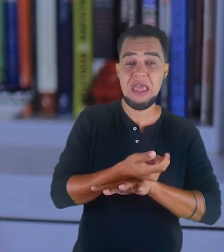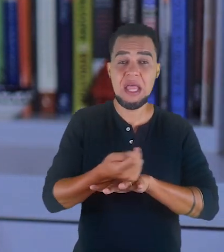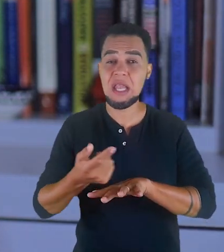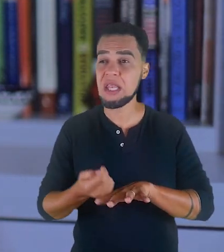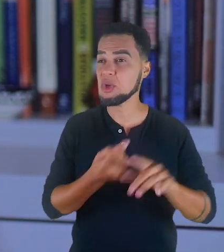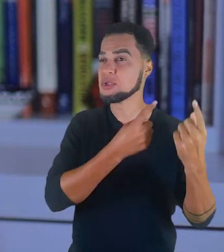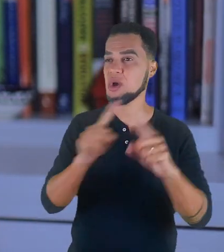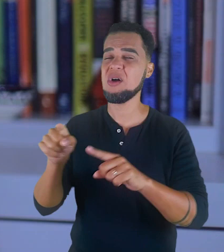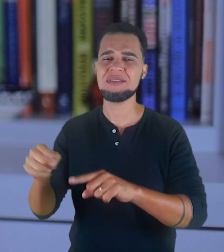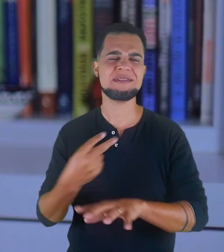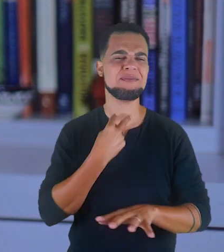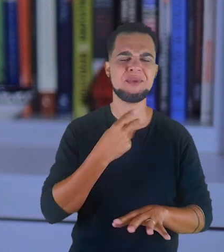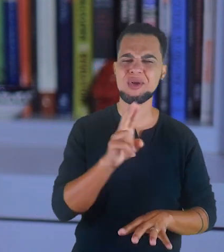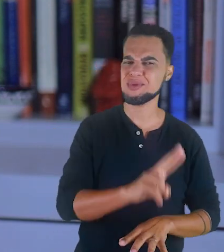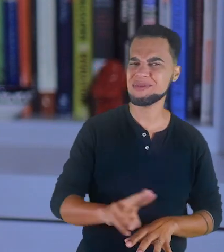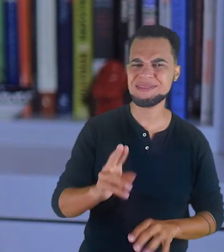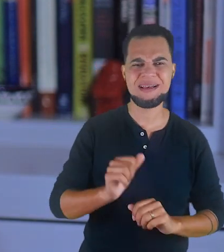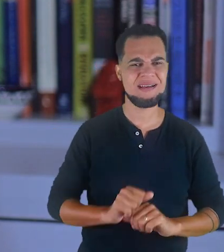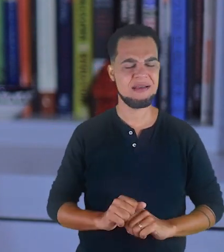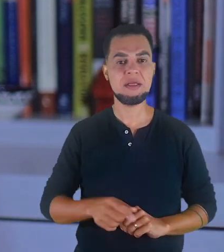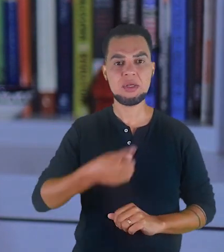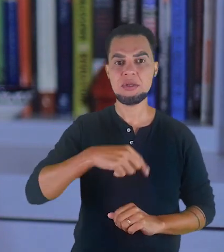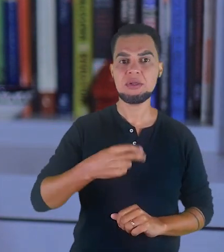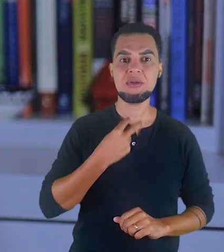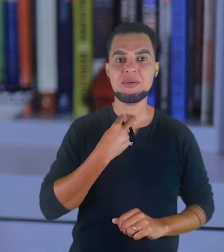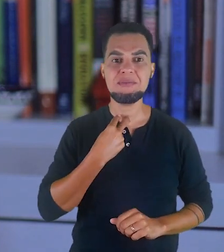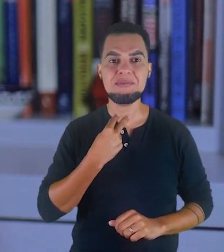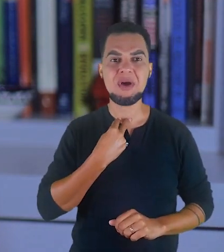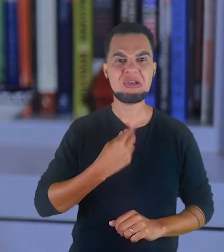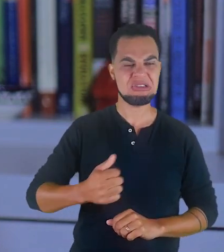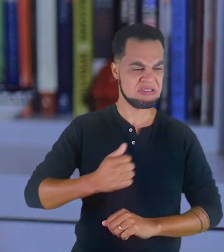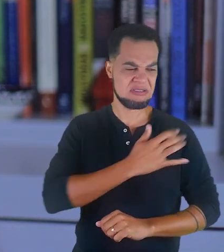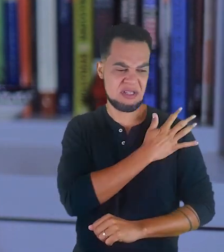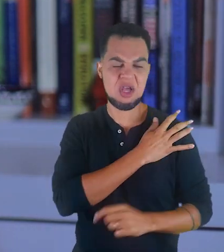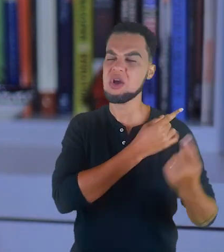We cannot use lies against them. We cannot use LGBTphobia against them